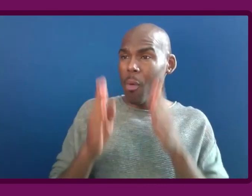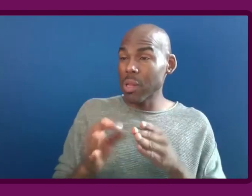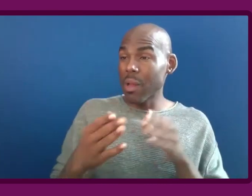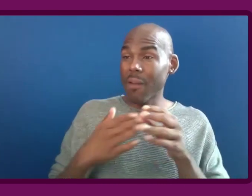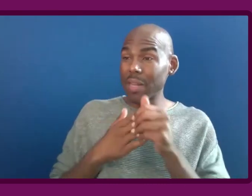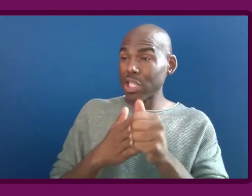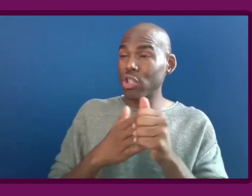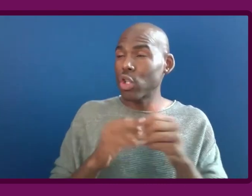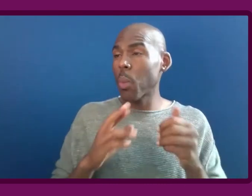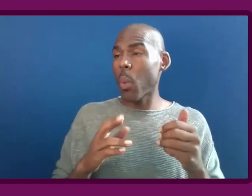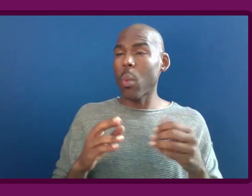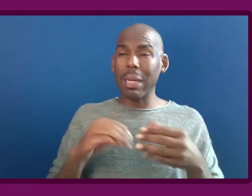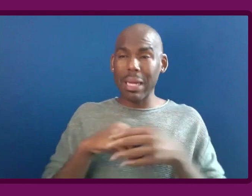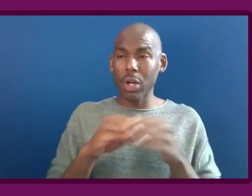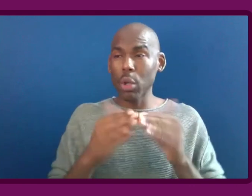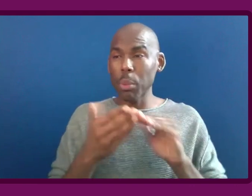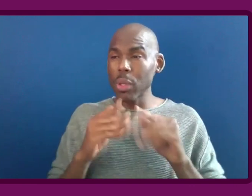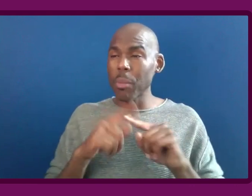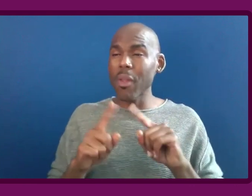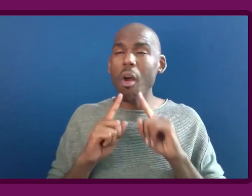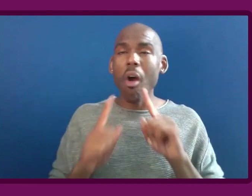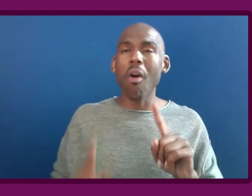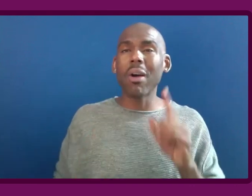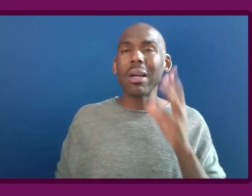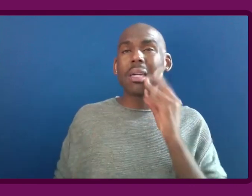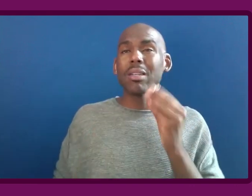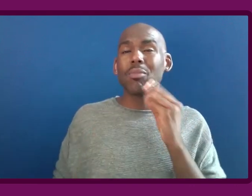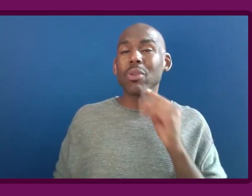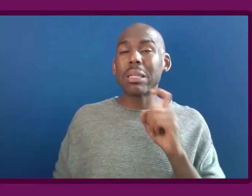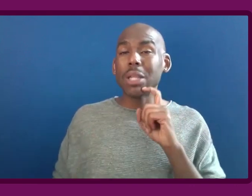these tribes, that you're part of this community. I think when we're part of this